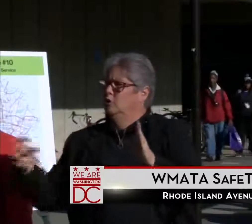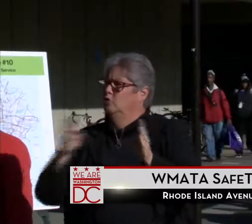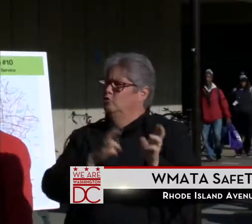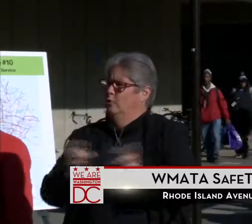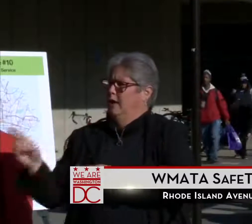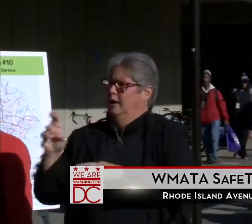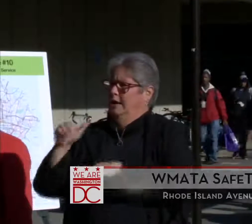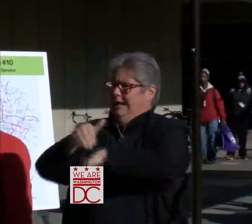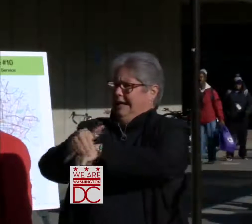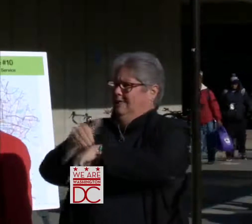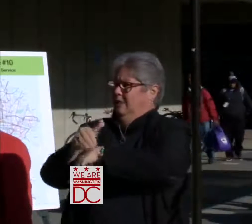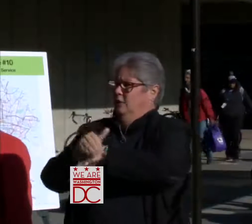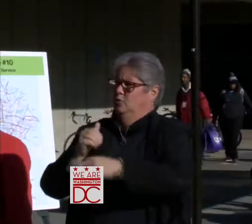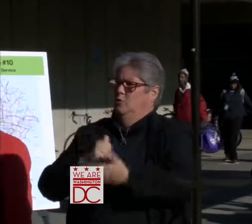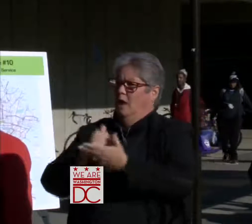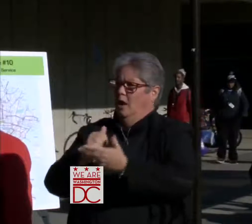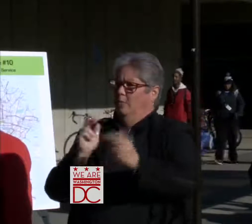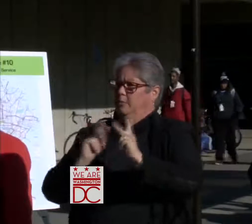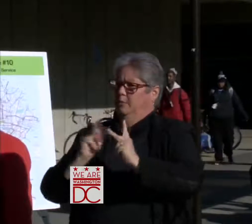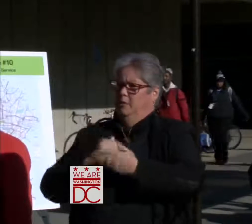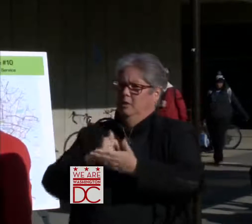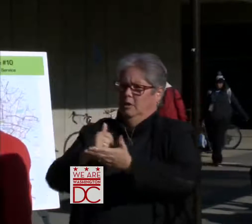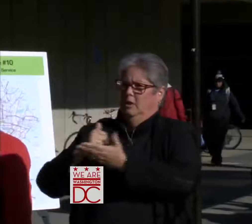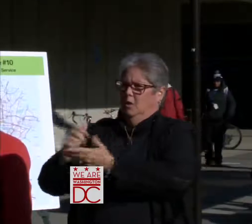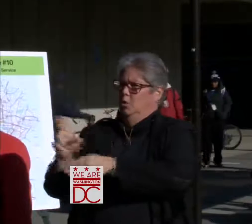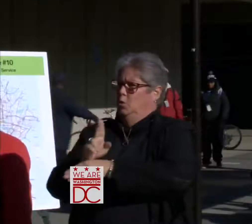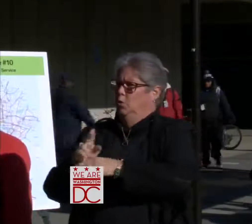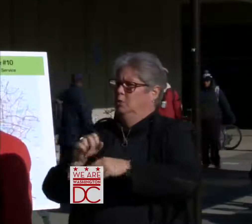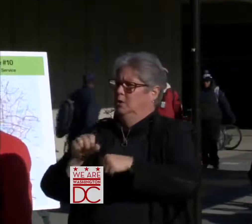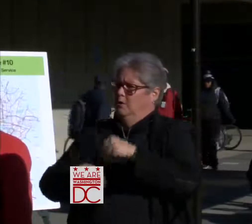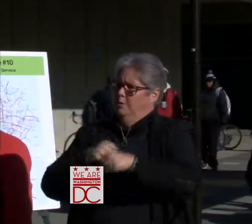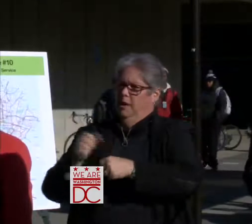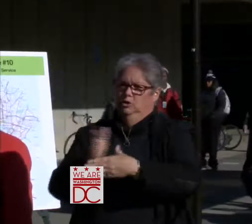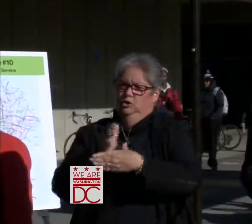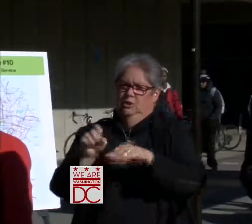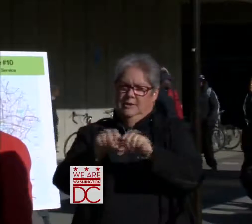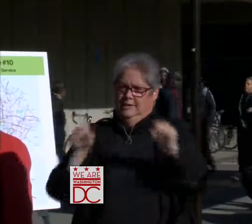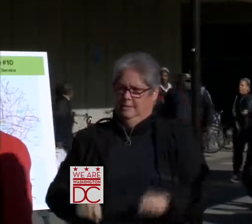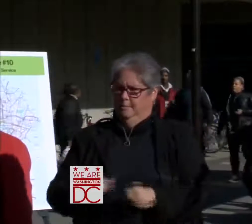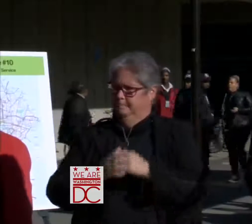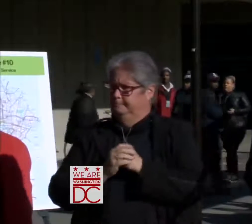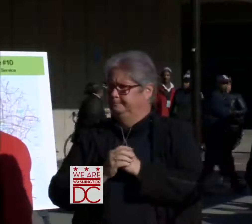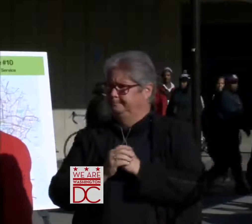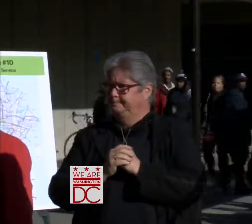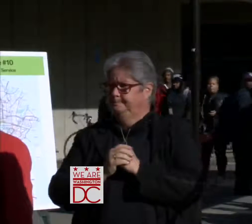IN PARTICULAR TO HELP FACILITATE MORE USE OF THE BIKESHARE SYSTEM.